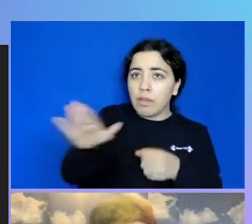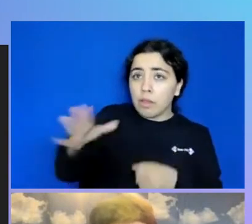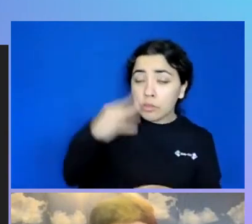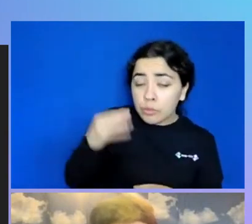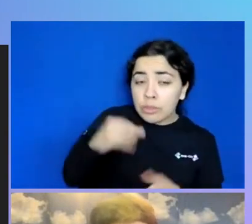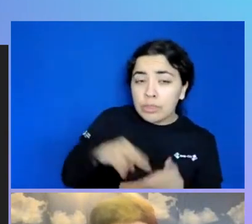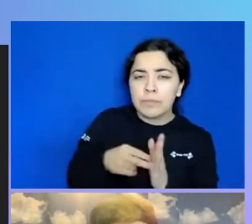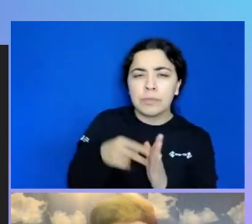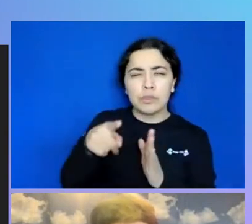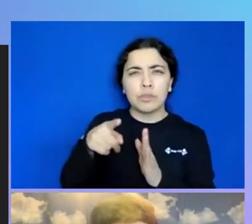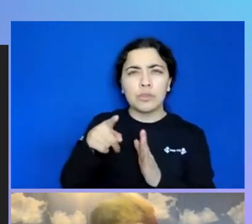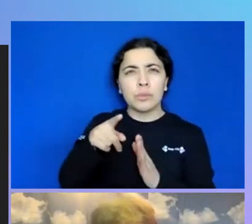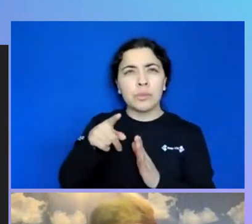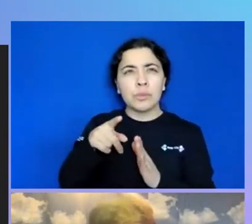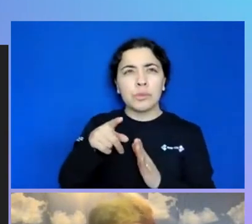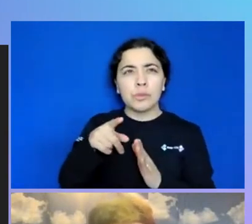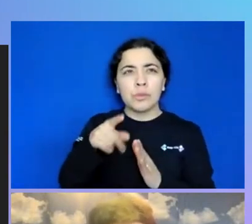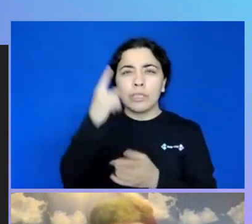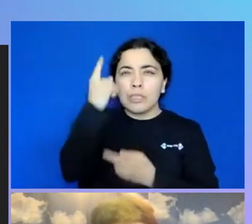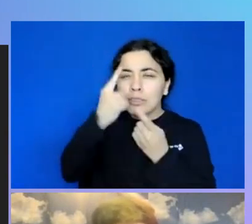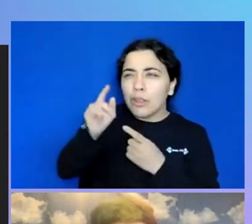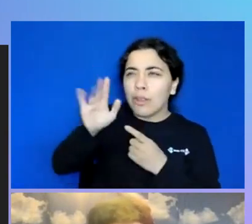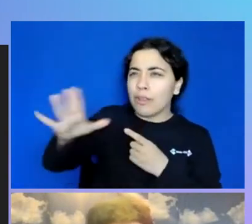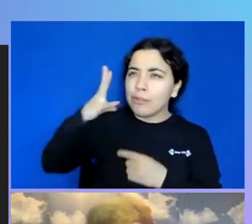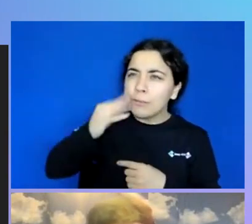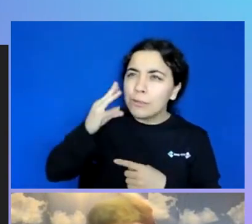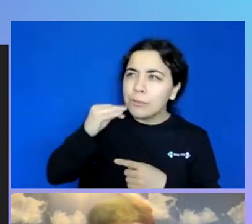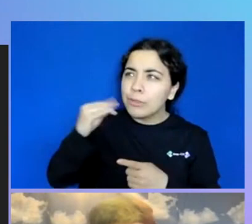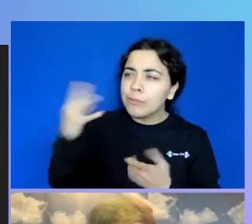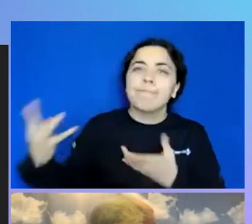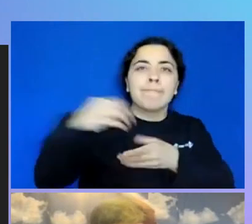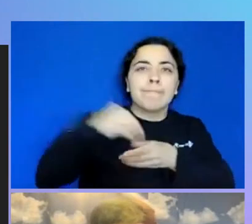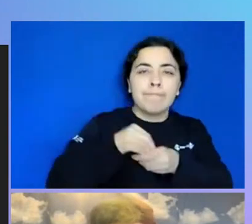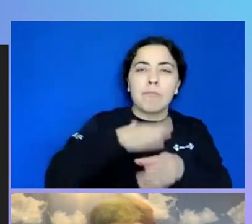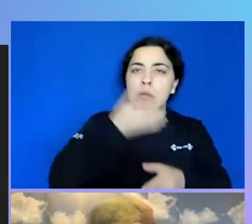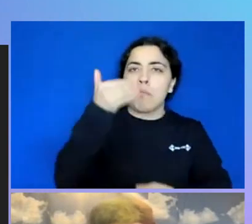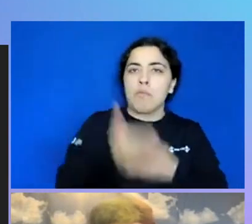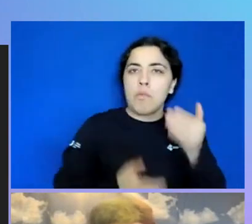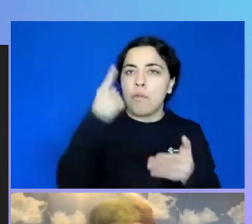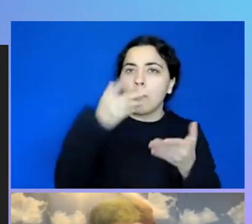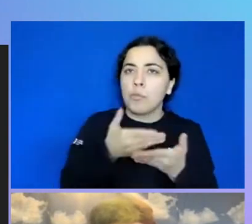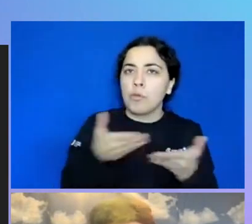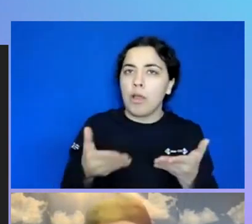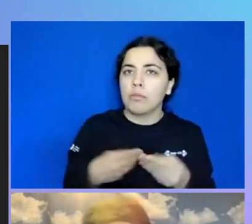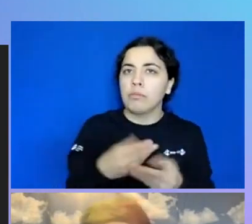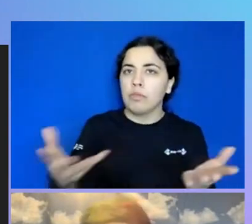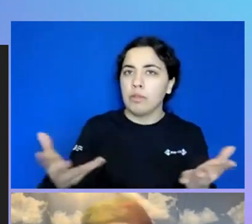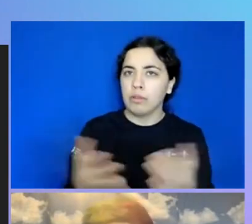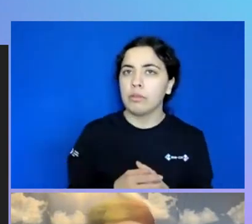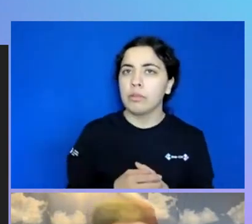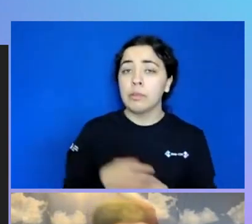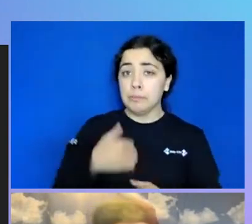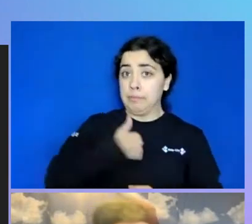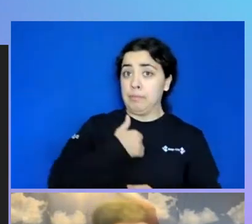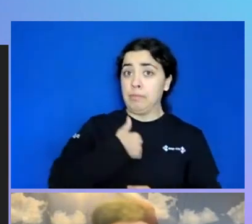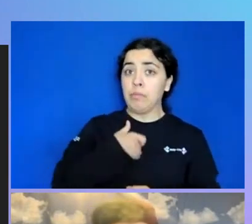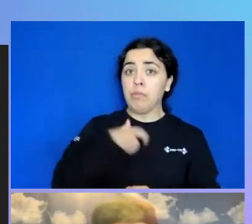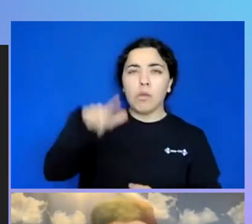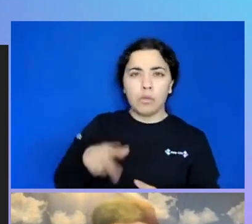your product process. So if I, as somebody that has low vision,